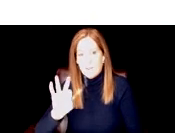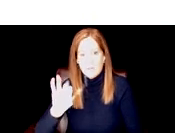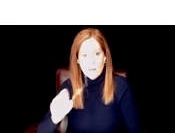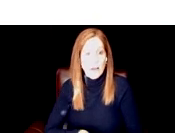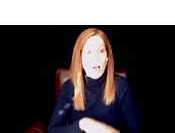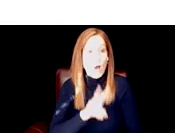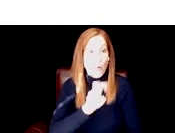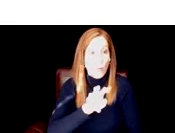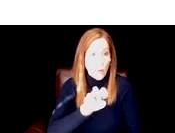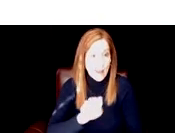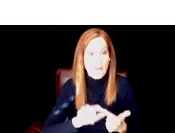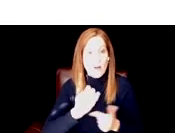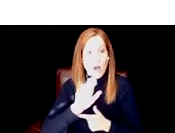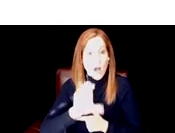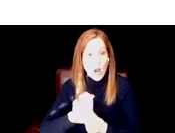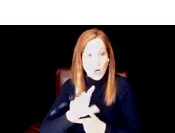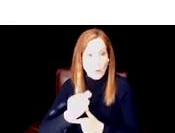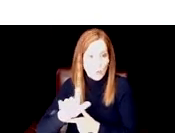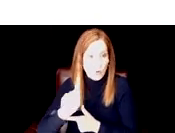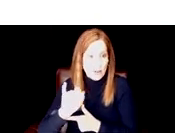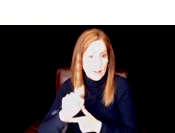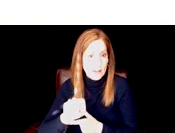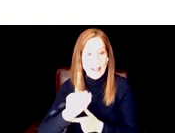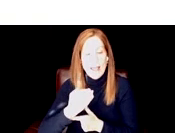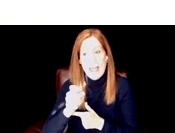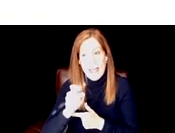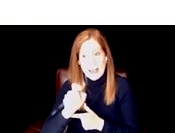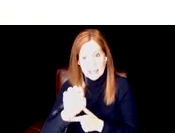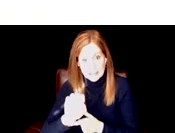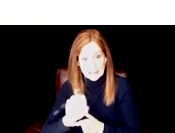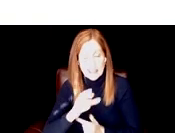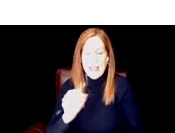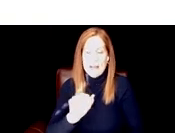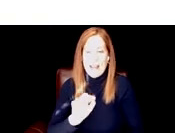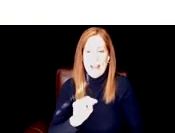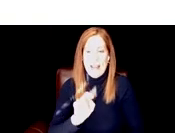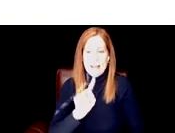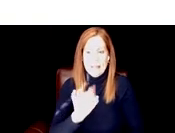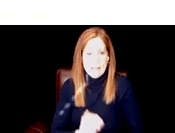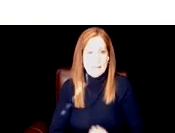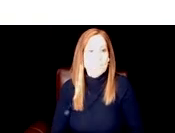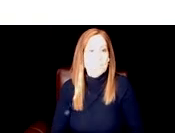AXE, and ANDI. And some more tools out there--